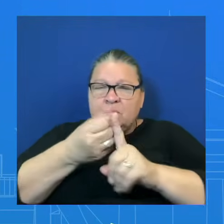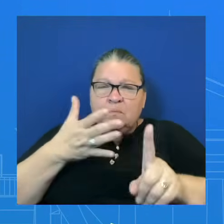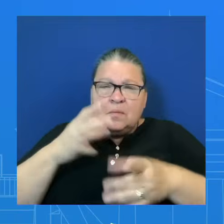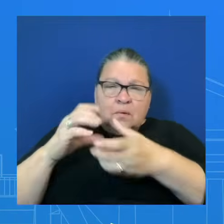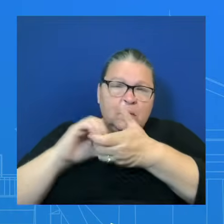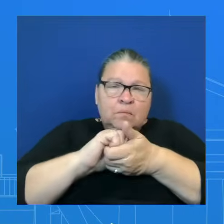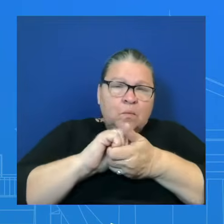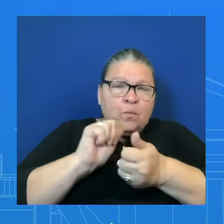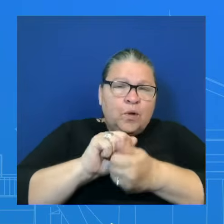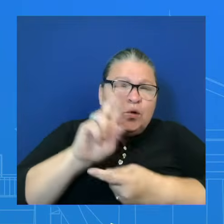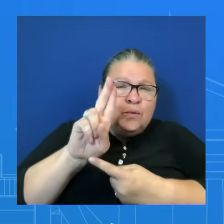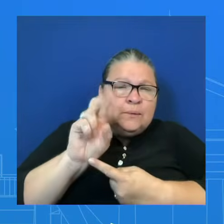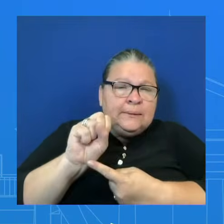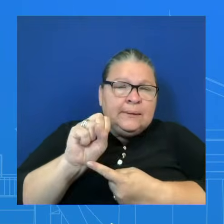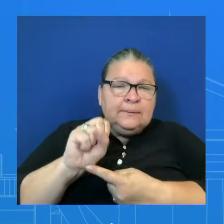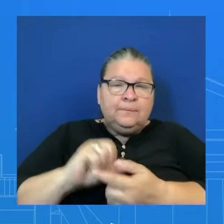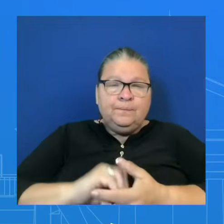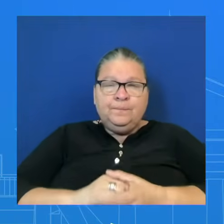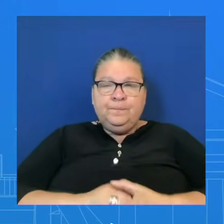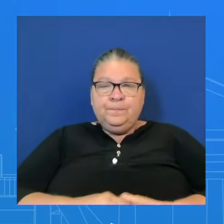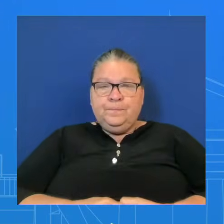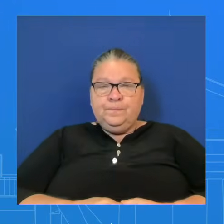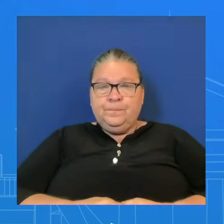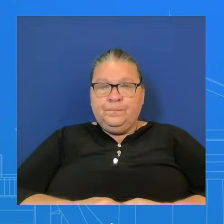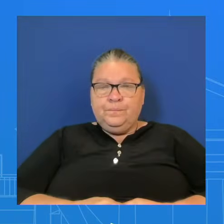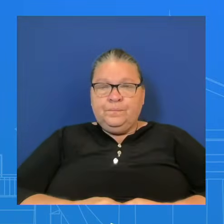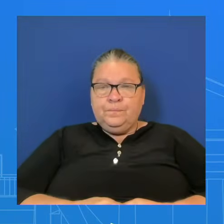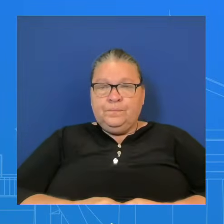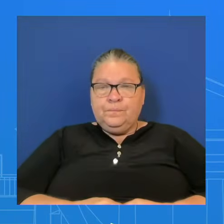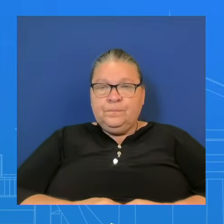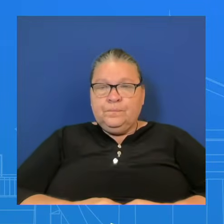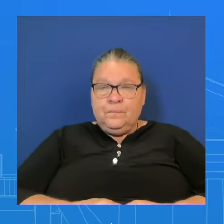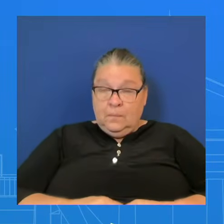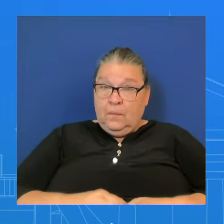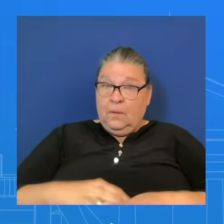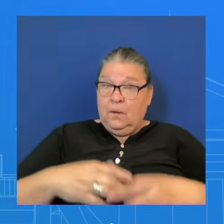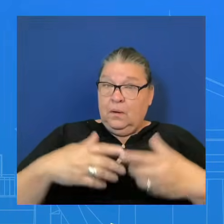announced some additional defense cooperation now that we're going to pursue with India.